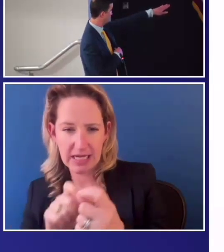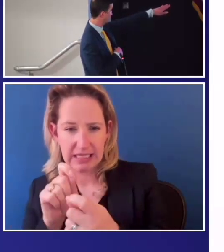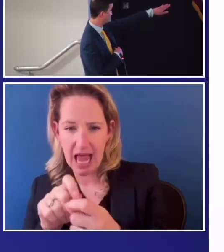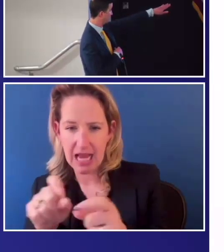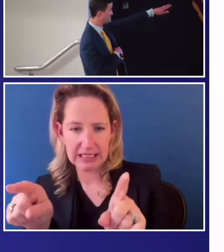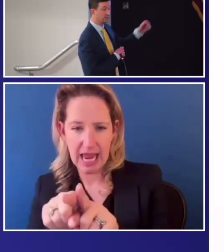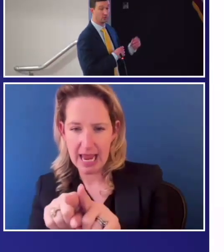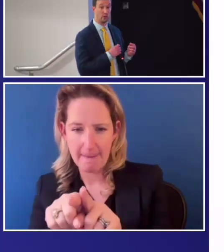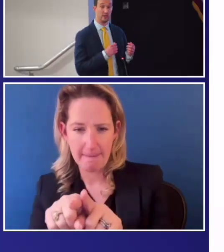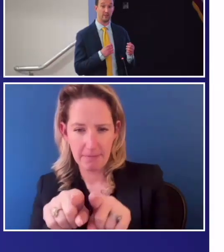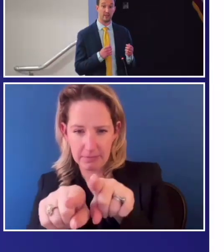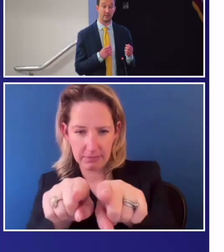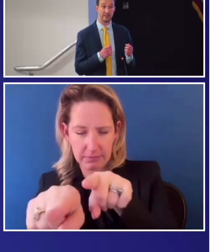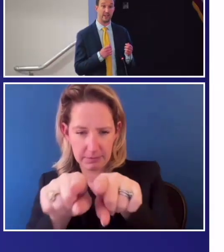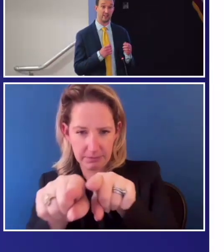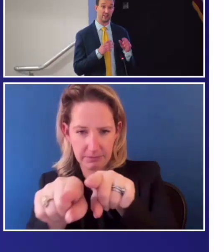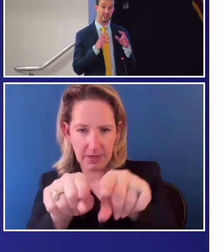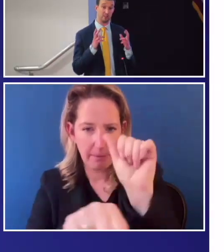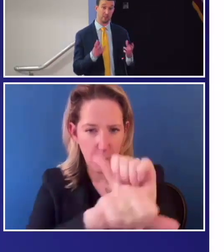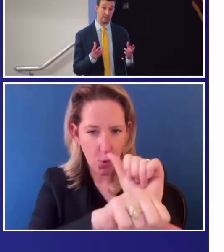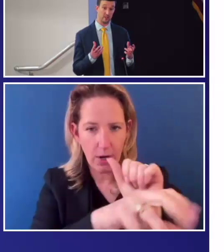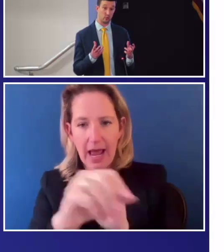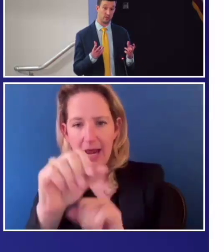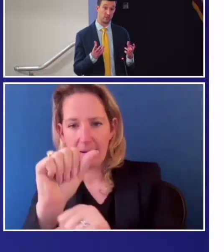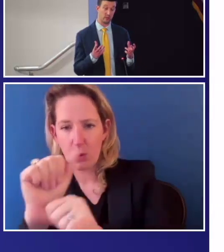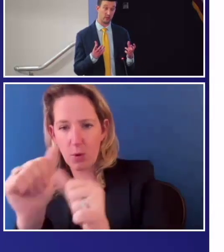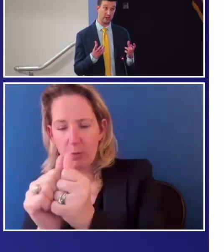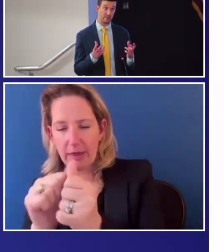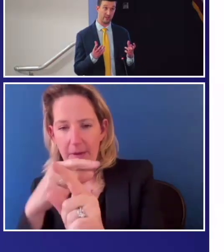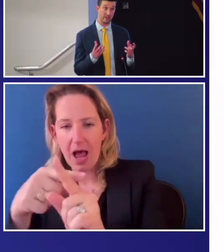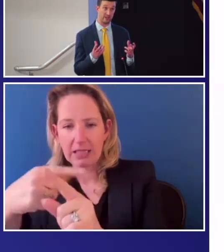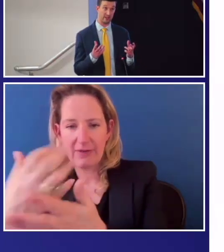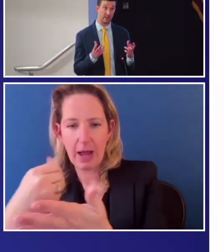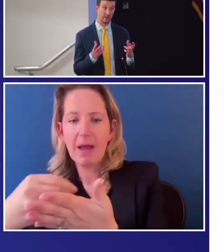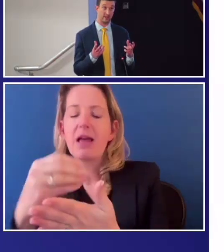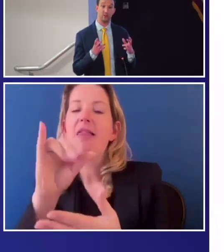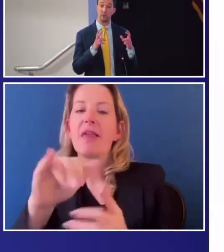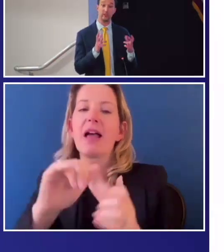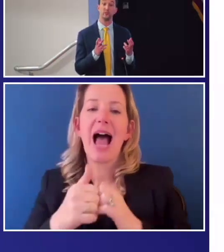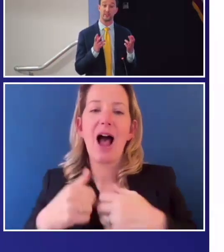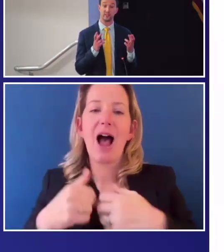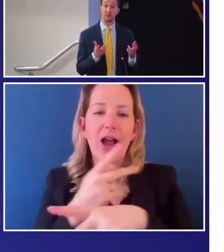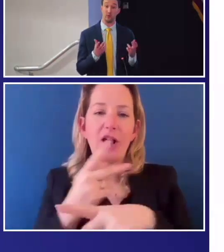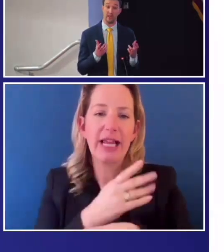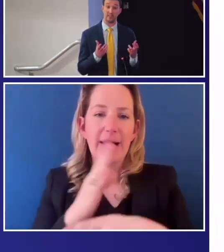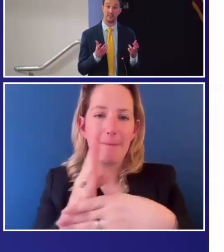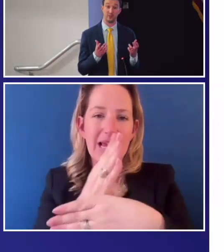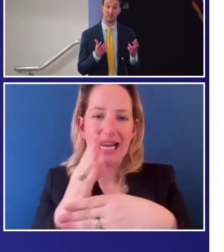lines right there? It's the way that calculating a median works when you have a when you're using sample weights. So if